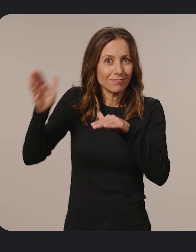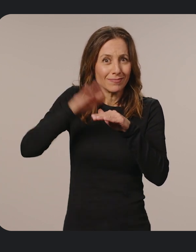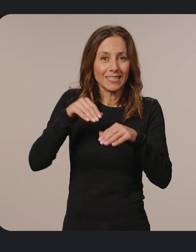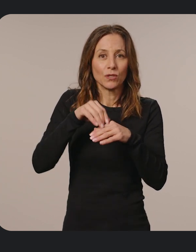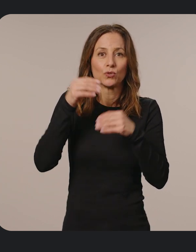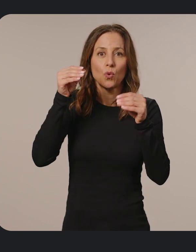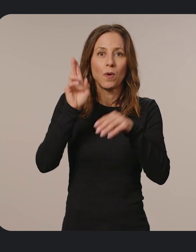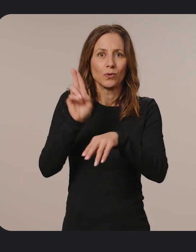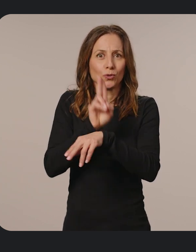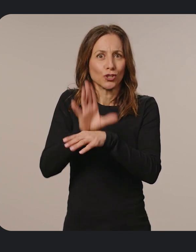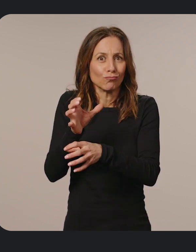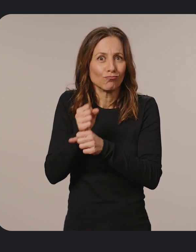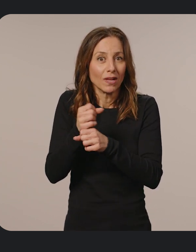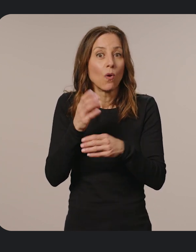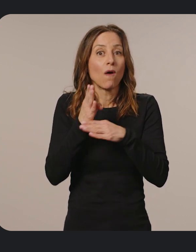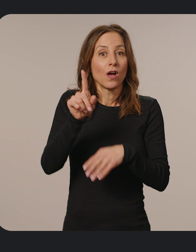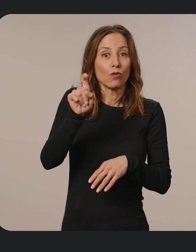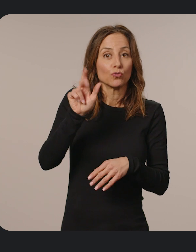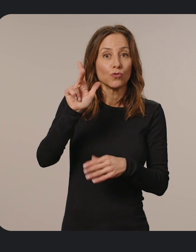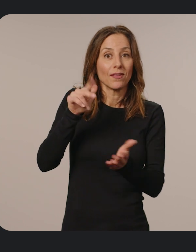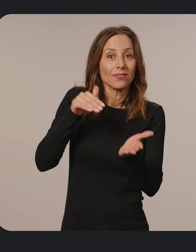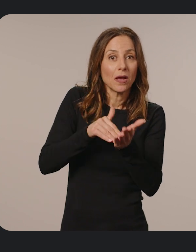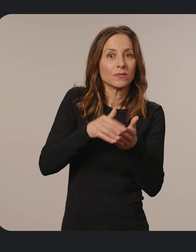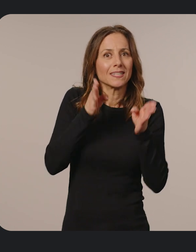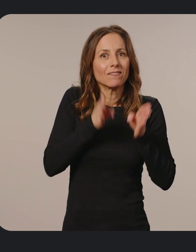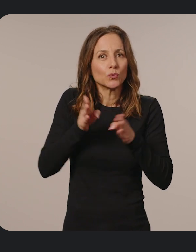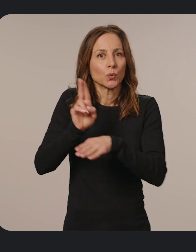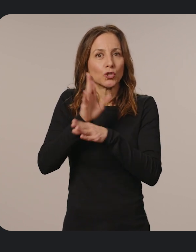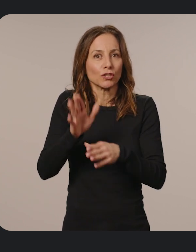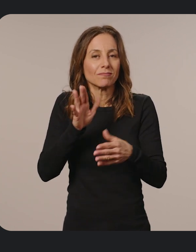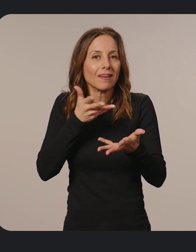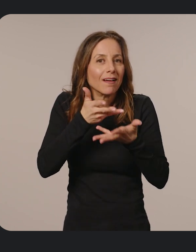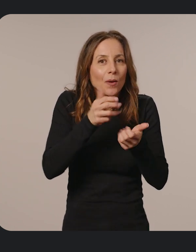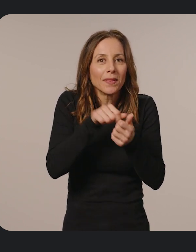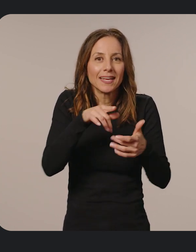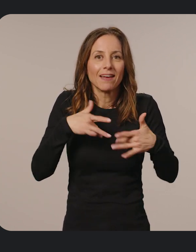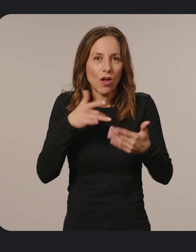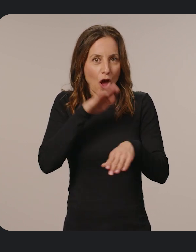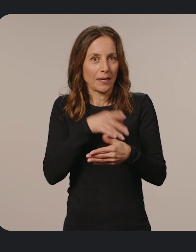increase in storewide user acquisitions and over 123,000 individual users interacting